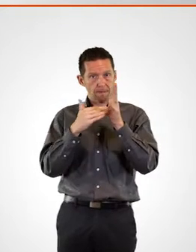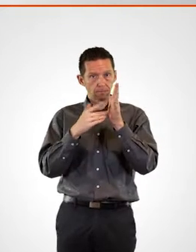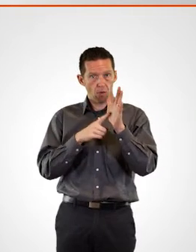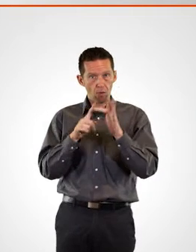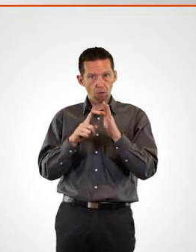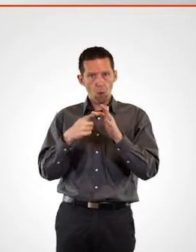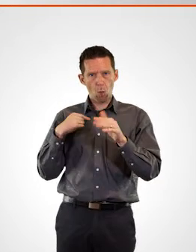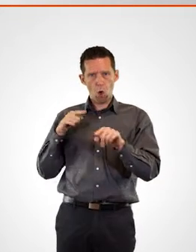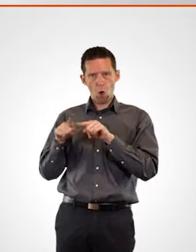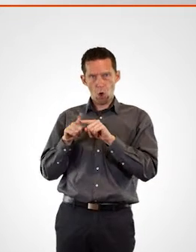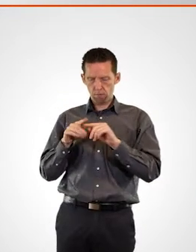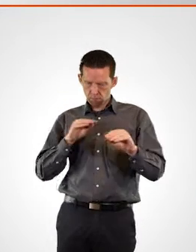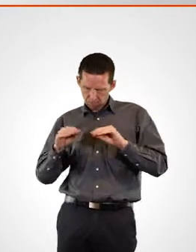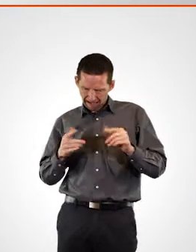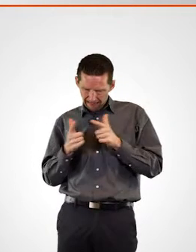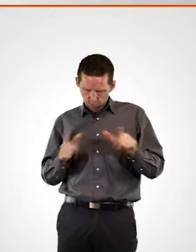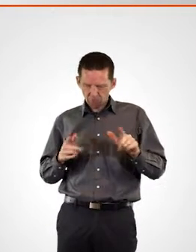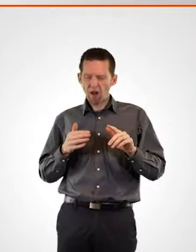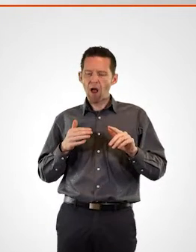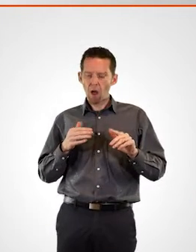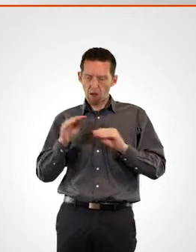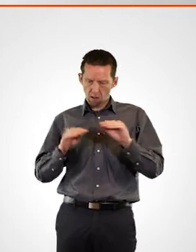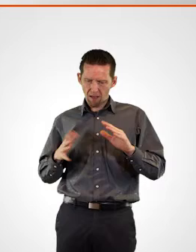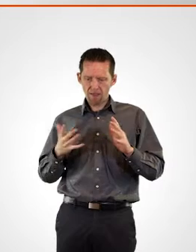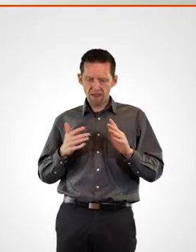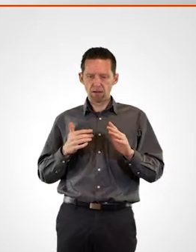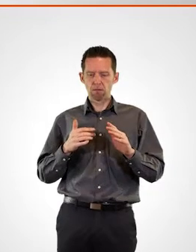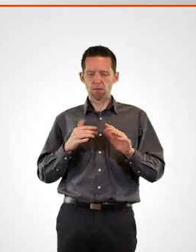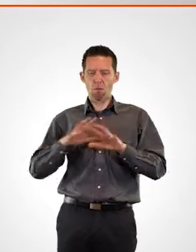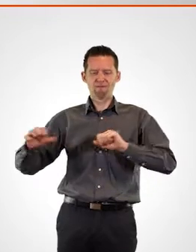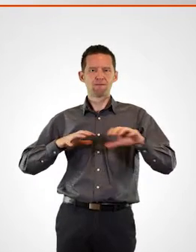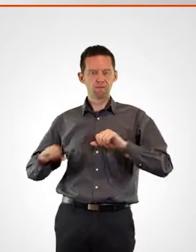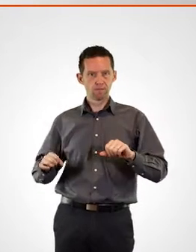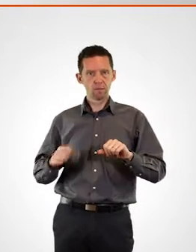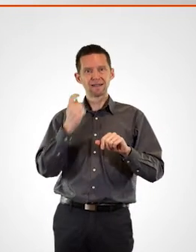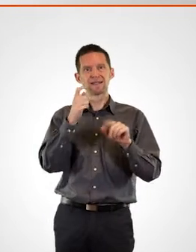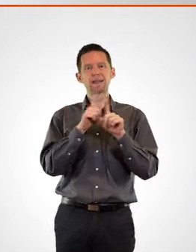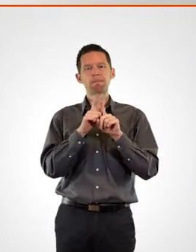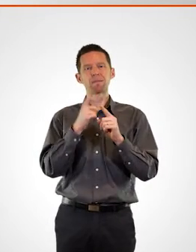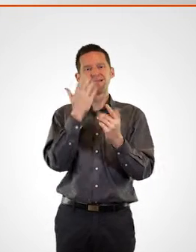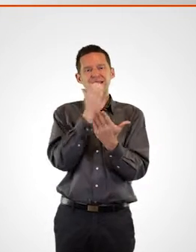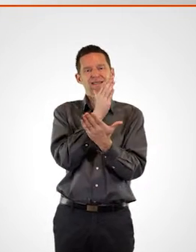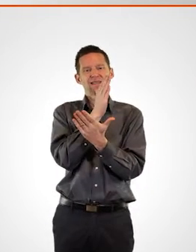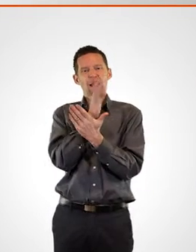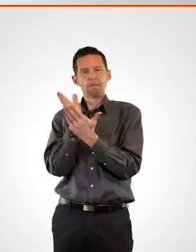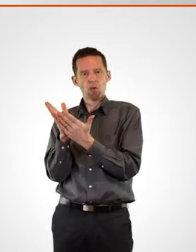so that we learn the language put together and take apart, so that when we move into syllable segmentation tasks,